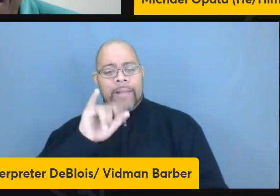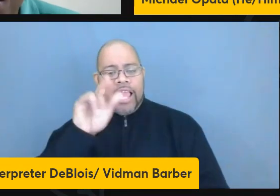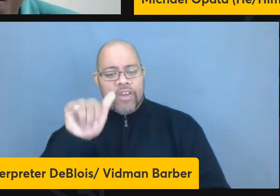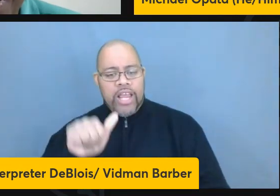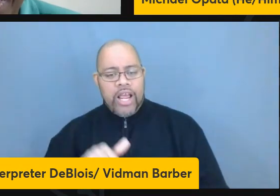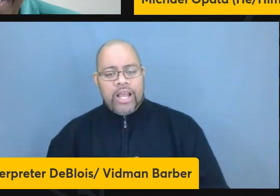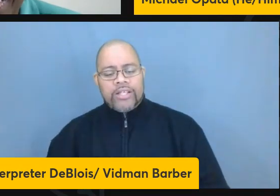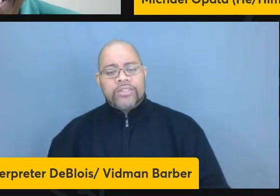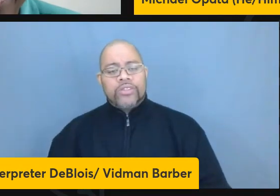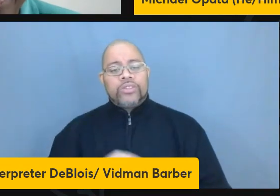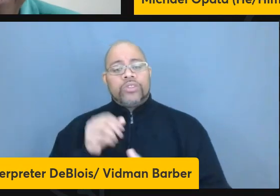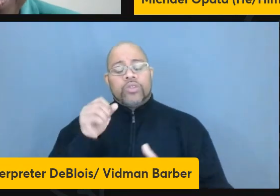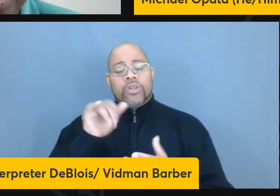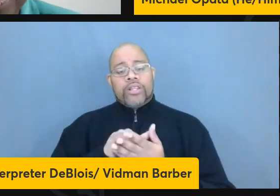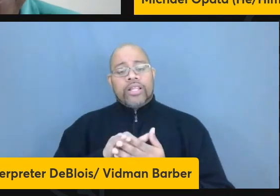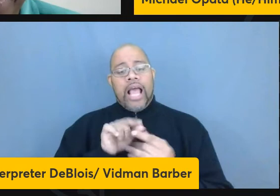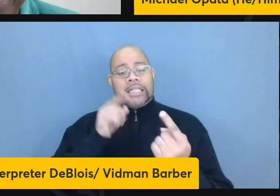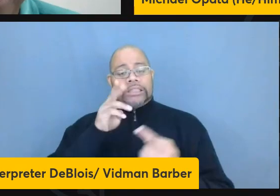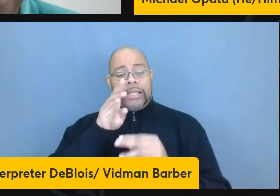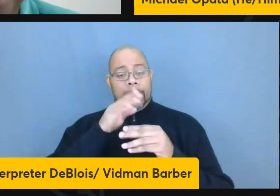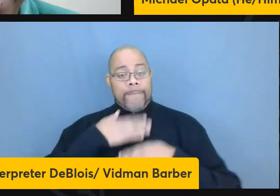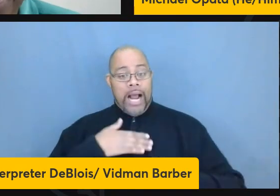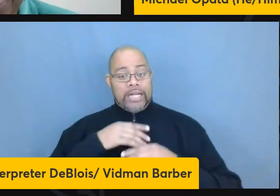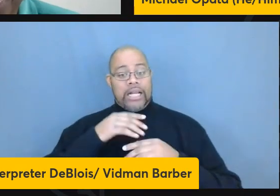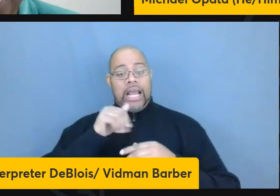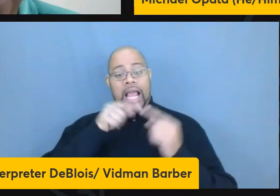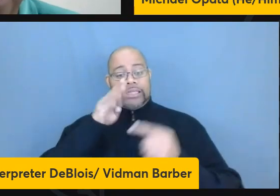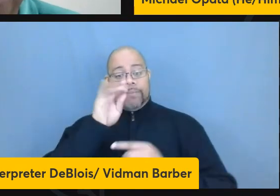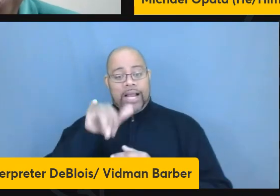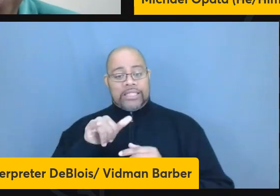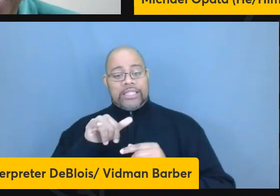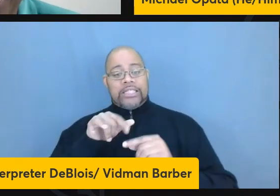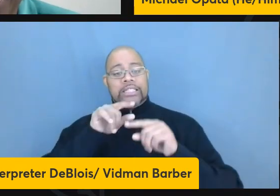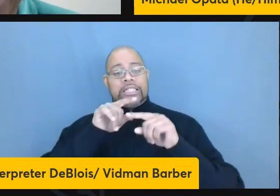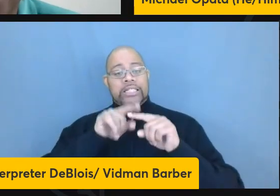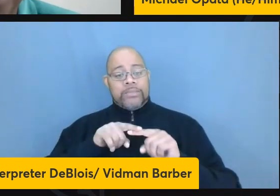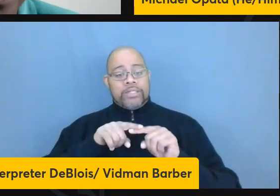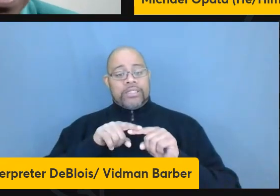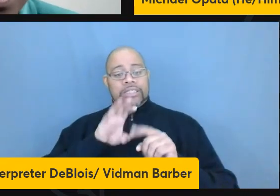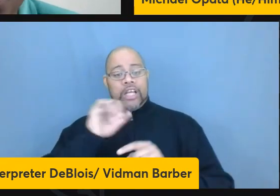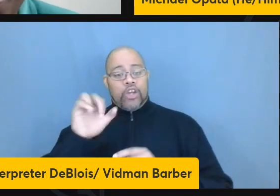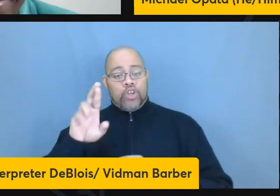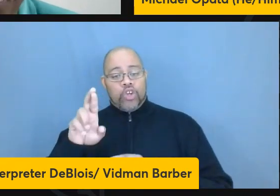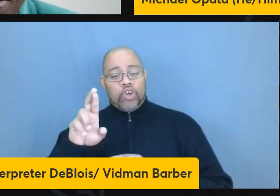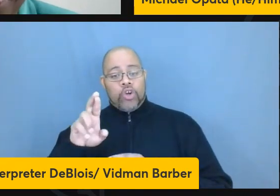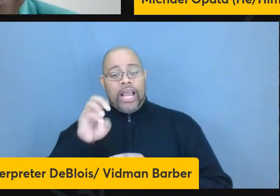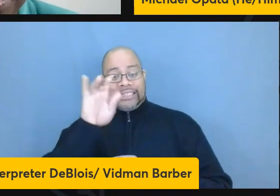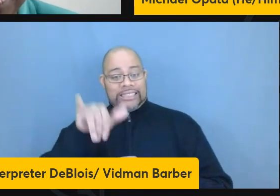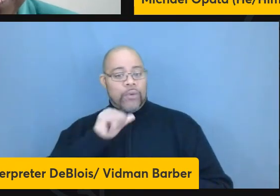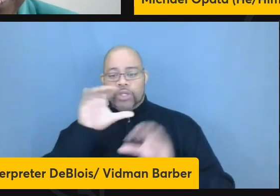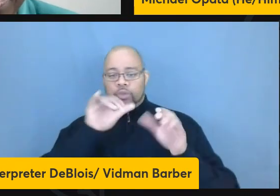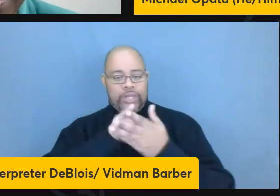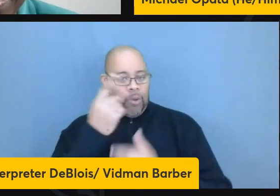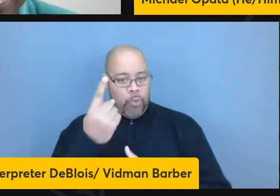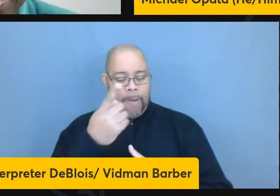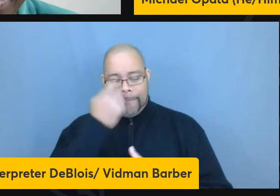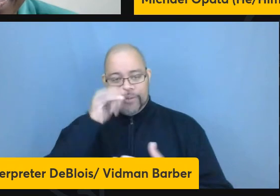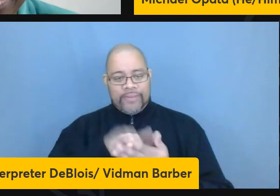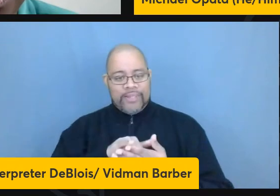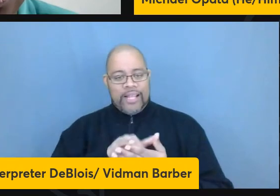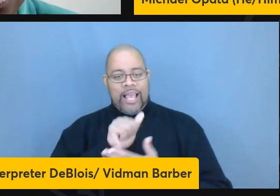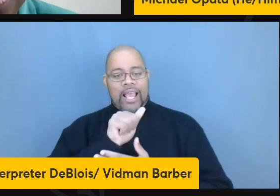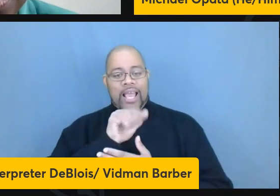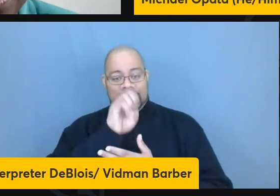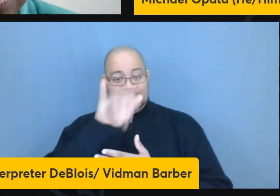Dr. Faith Osier: So that antibody dependent cellular inhibition assay, we didn't do that one, because that assay is notorious,